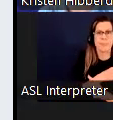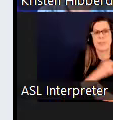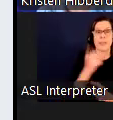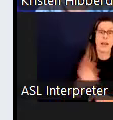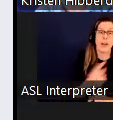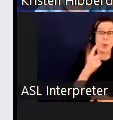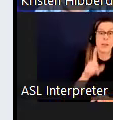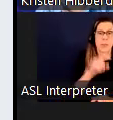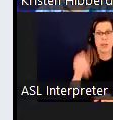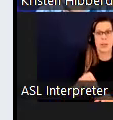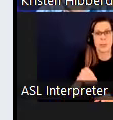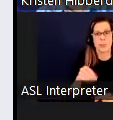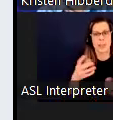So thank you for the comments.